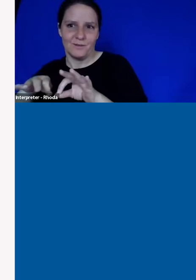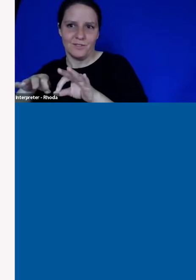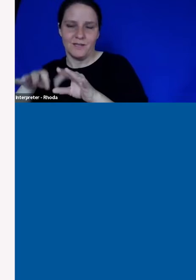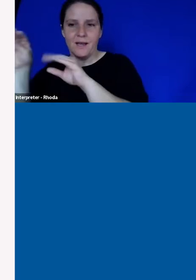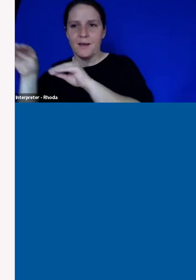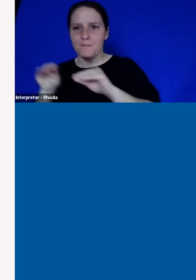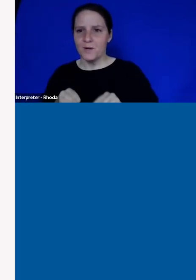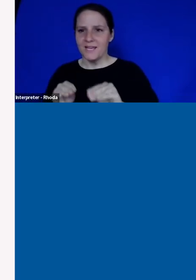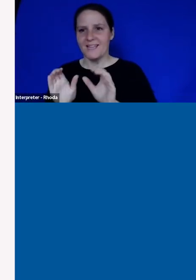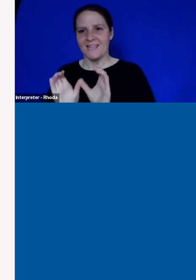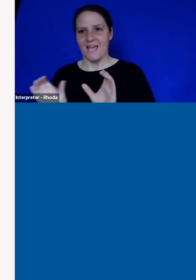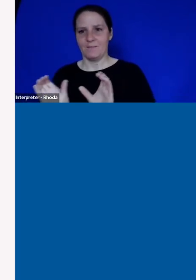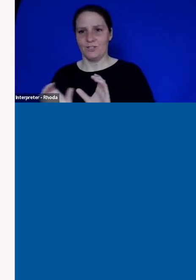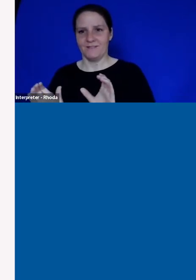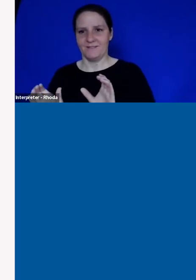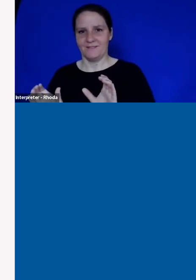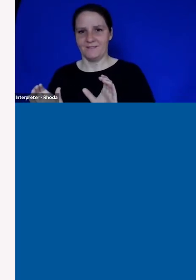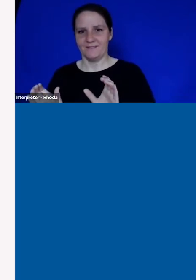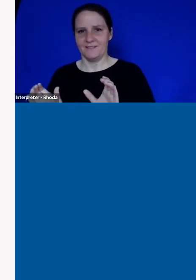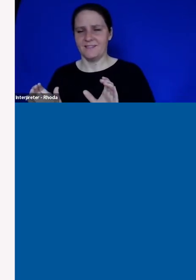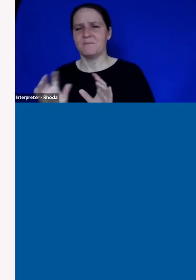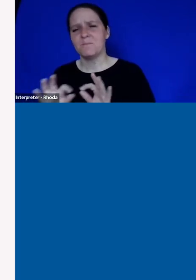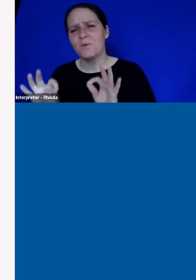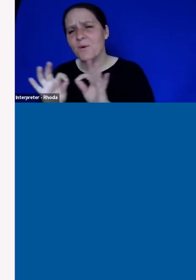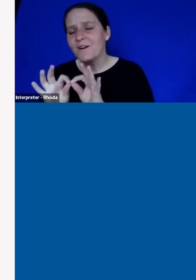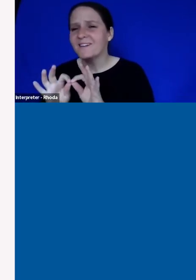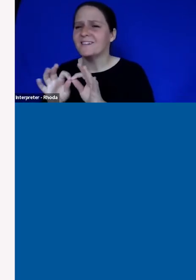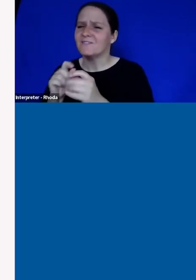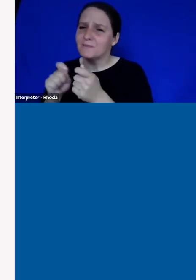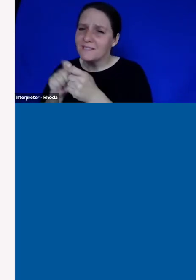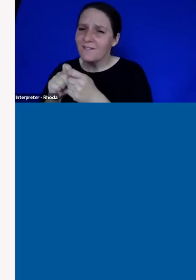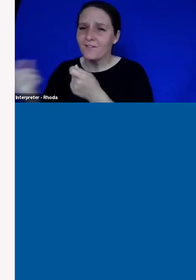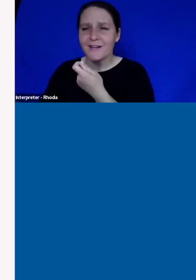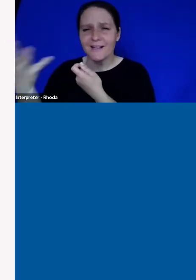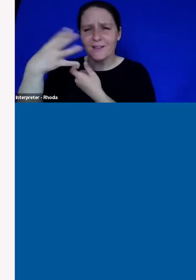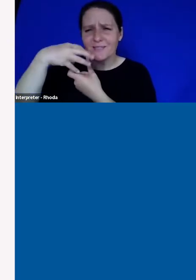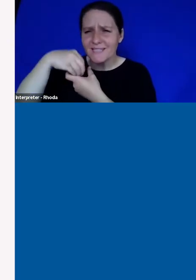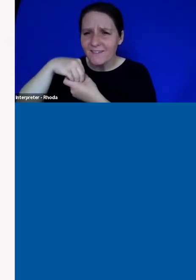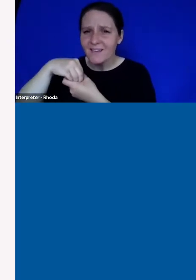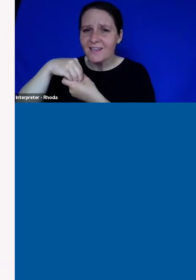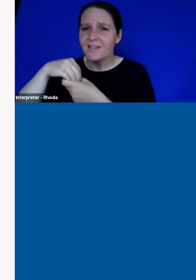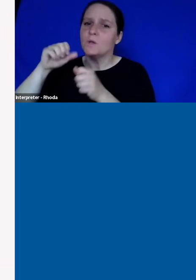This is where we get into detail and inclusivity. You can go a lot further than you can with alt text